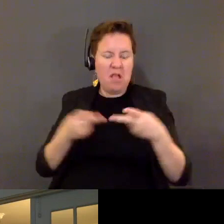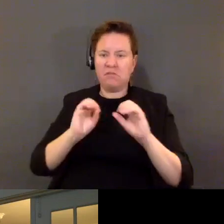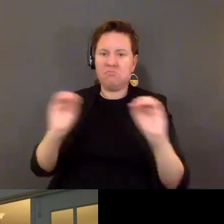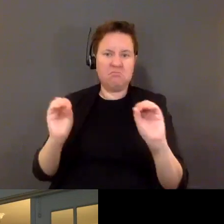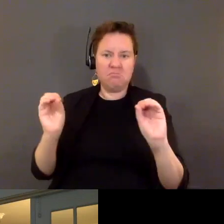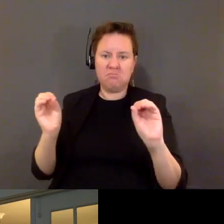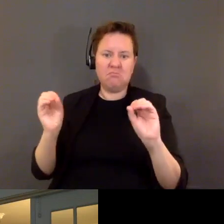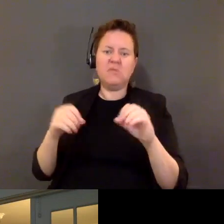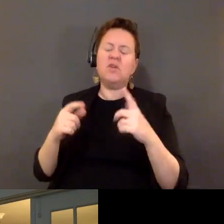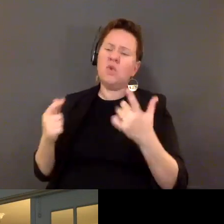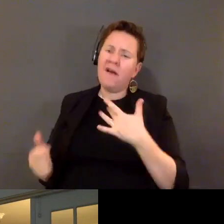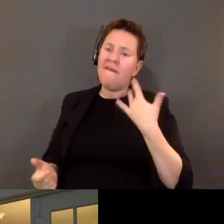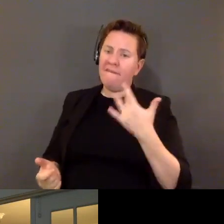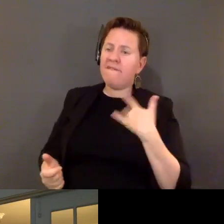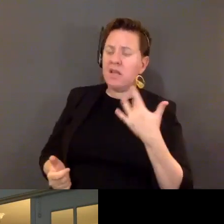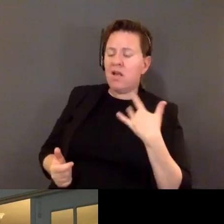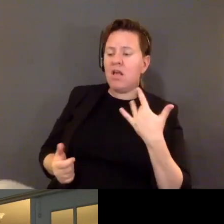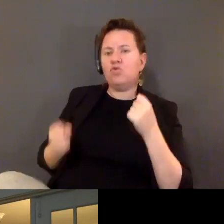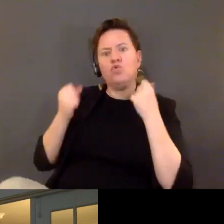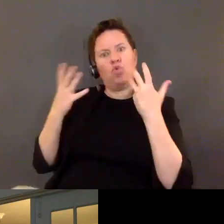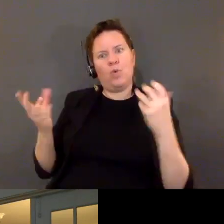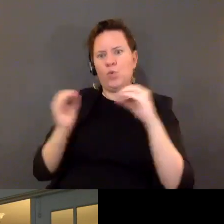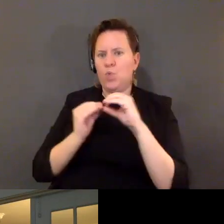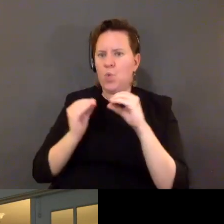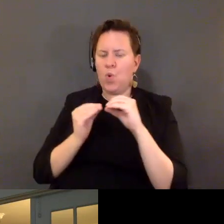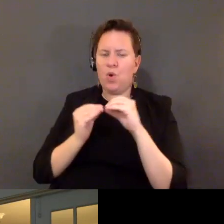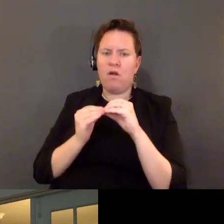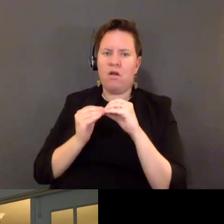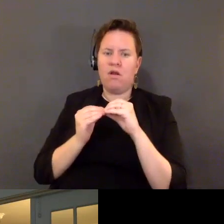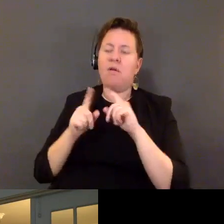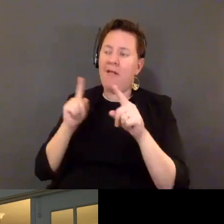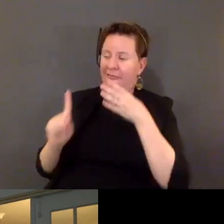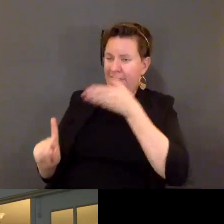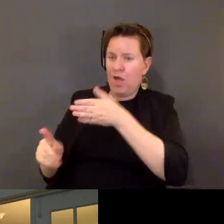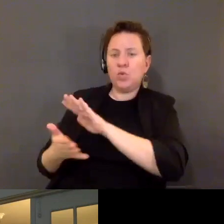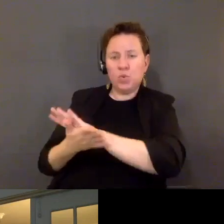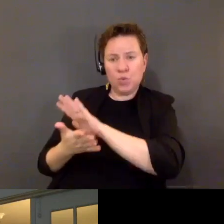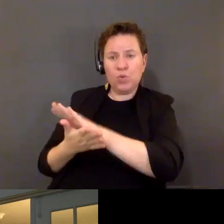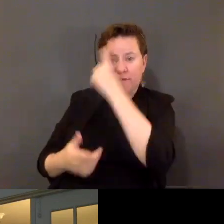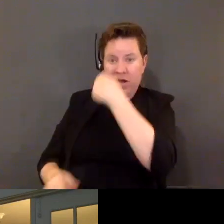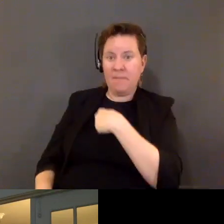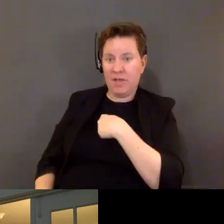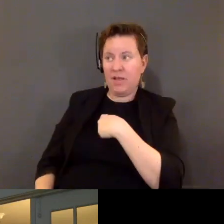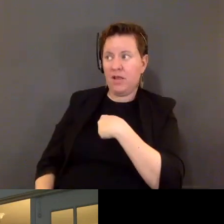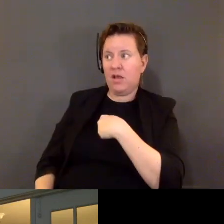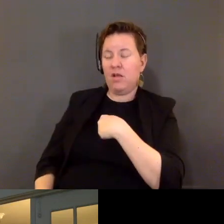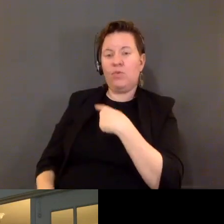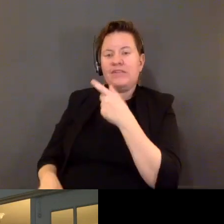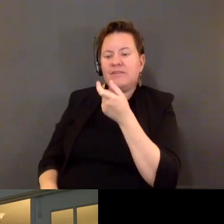that and there's so much more but that school for me was the seed of the work that i've gone